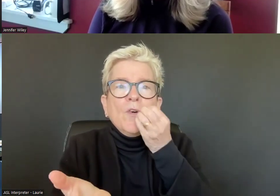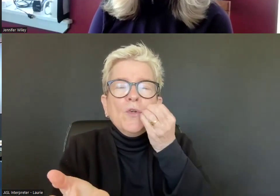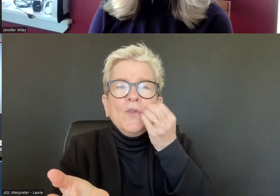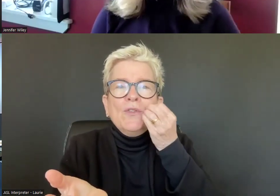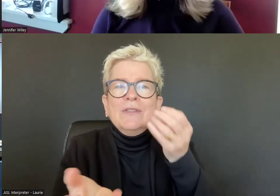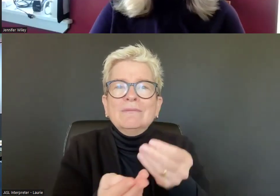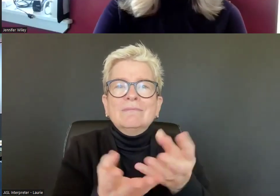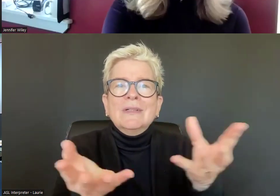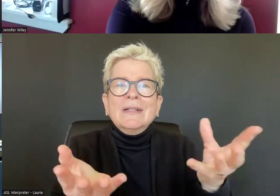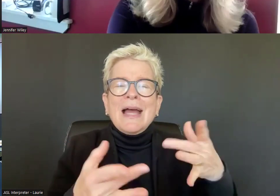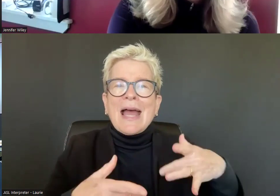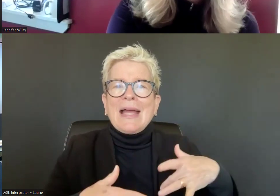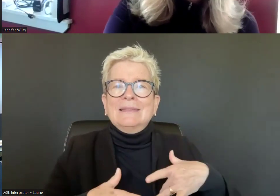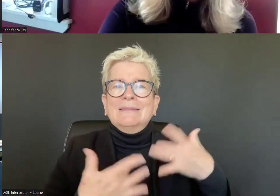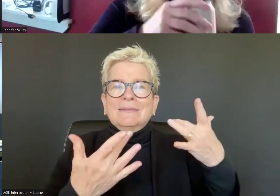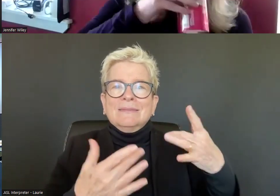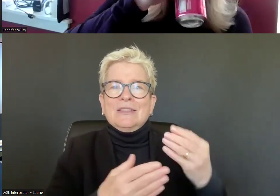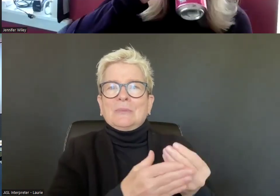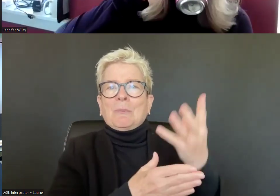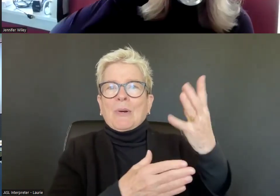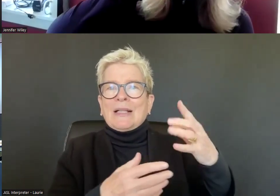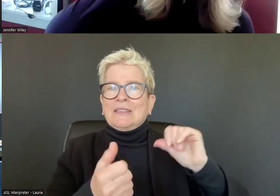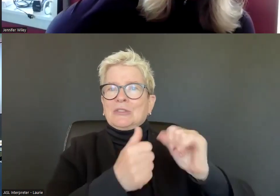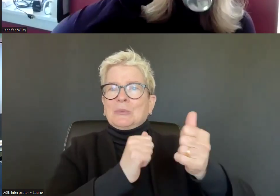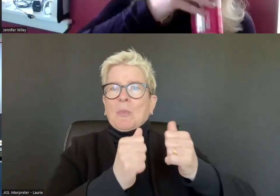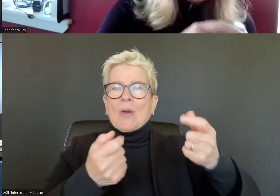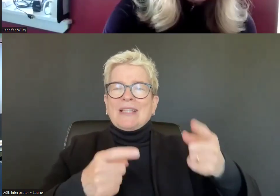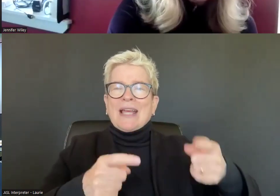spring Sports going on too - so you have, just there's a lot of things going on but we